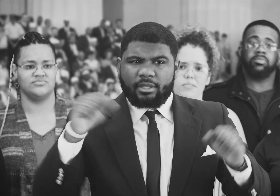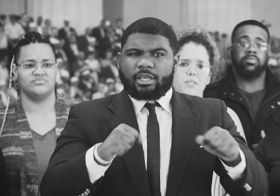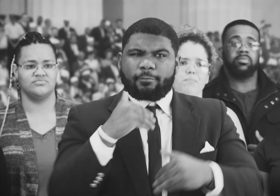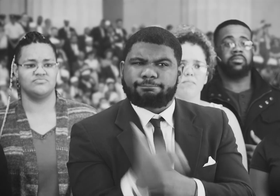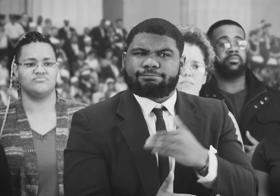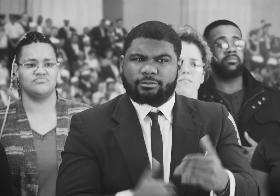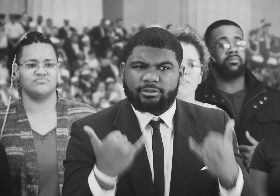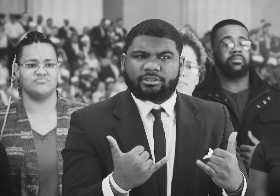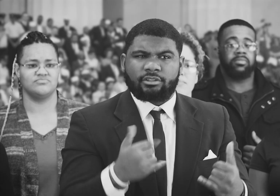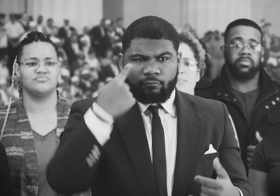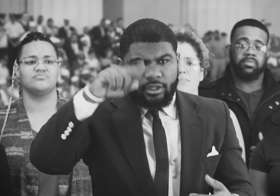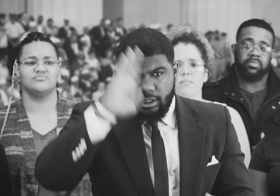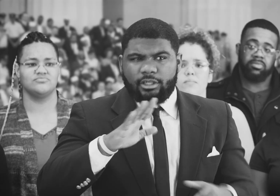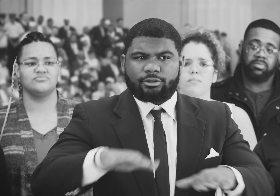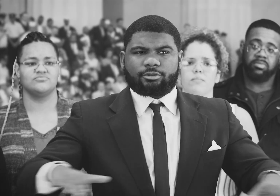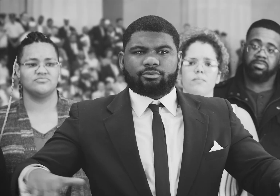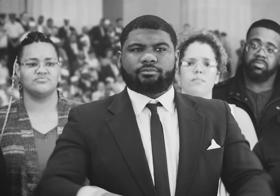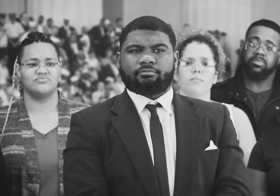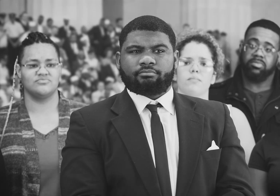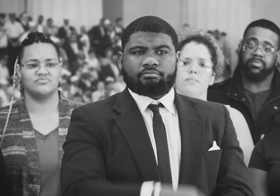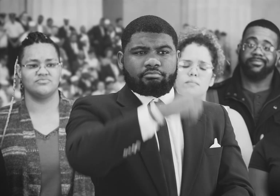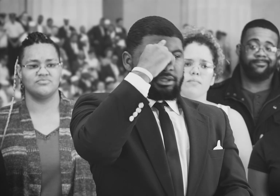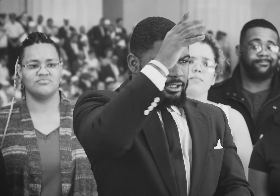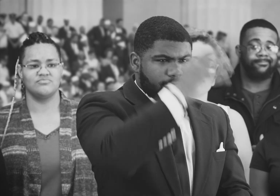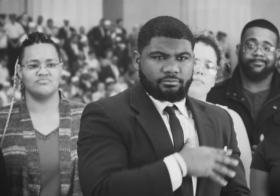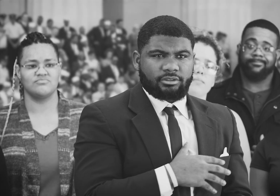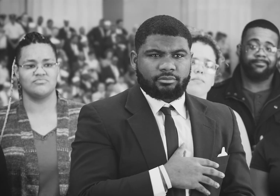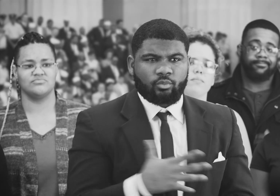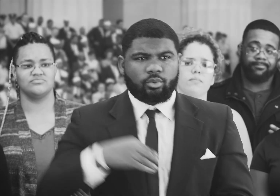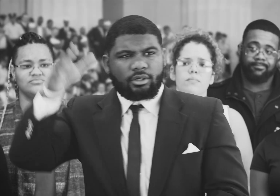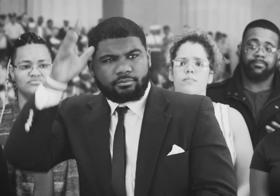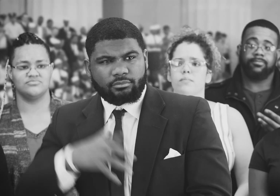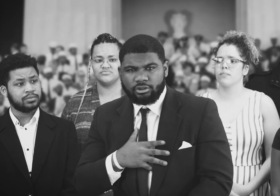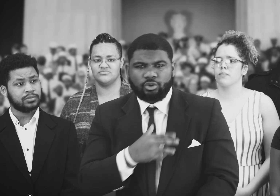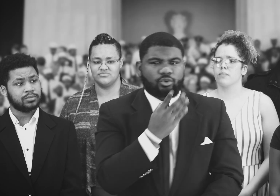we will be able to speed up that day when all of God's children, black men and white men,